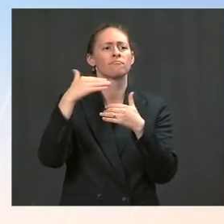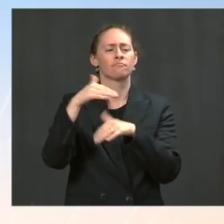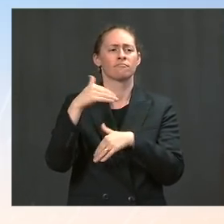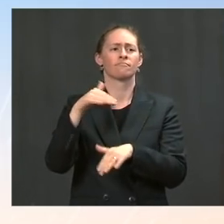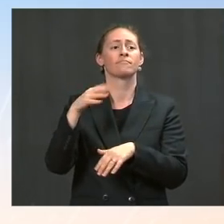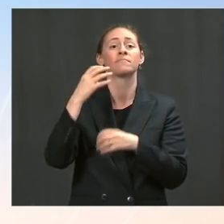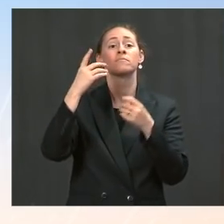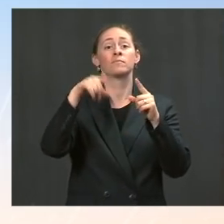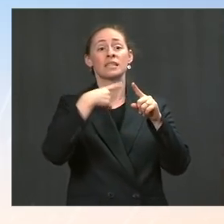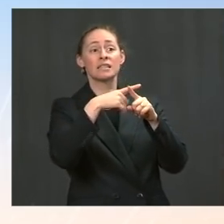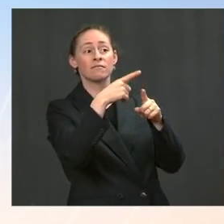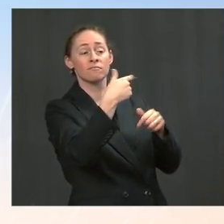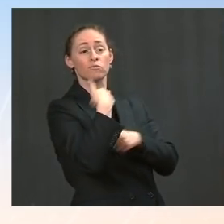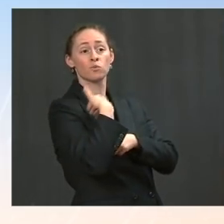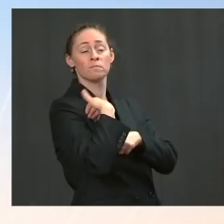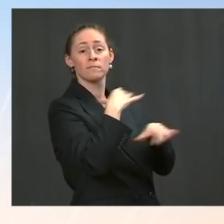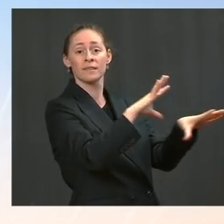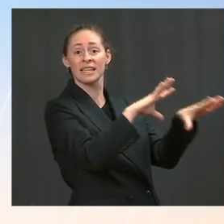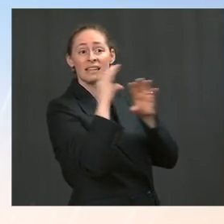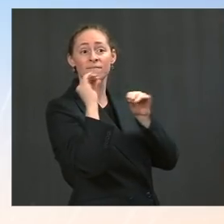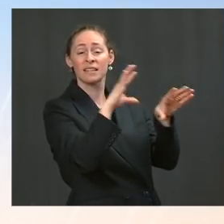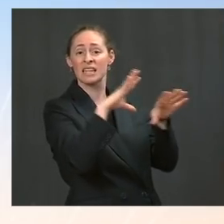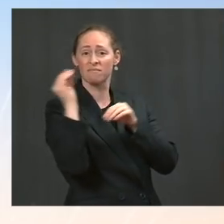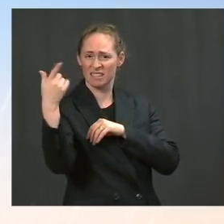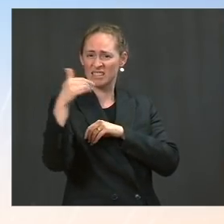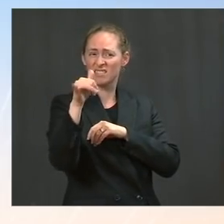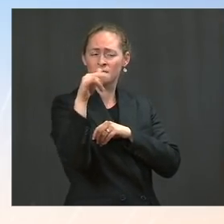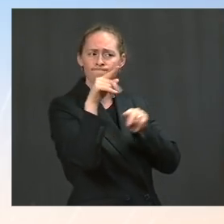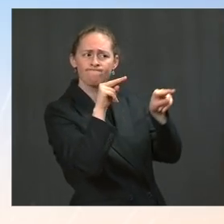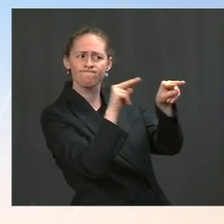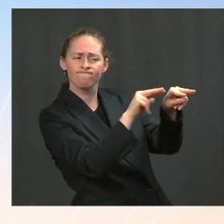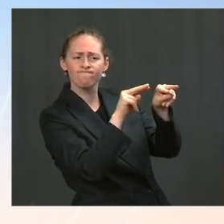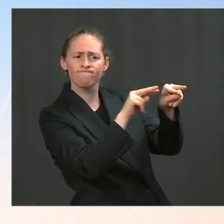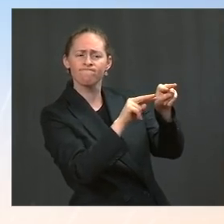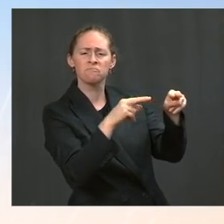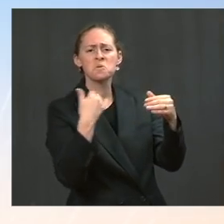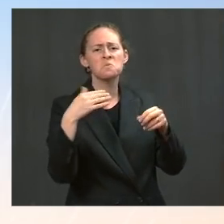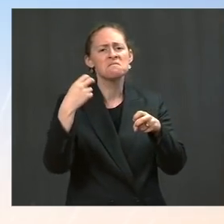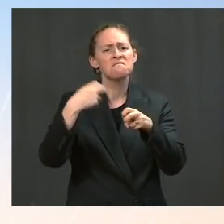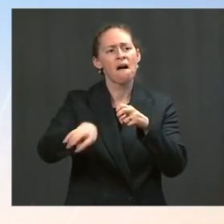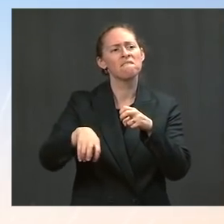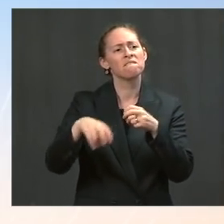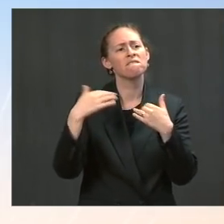which is a particular vulnerable period -- during a particularly vulnerable period for our troops. The Press: How close does the President think